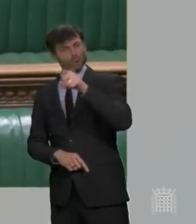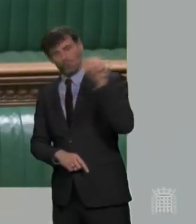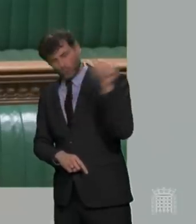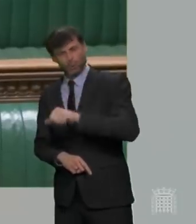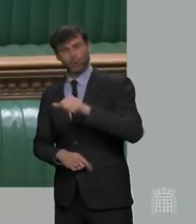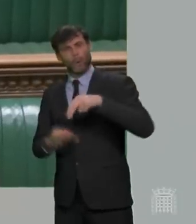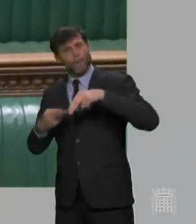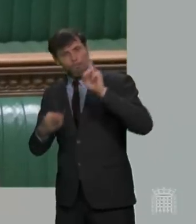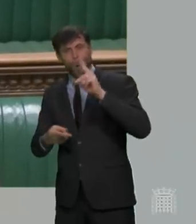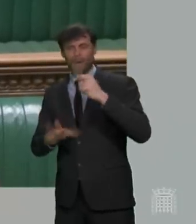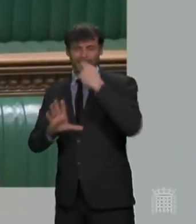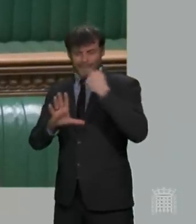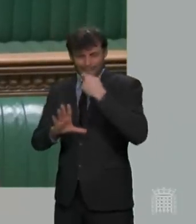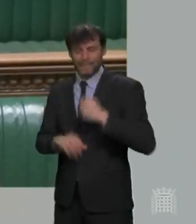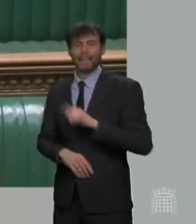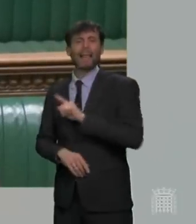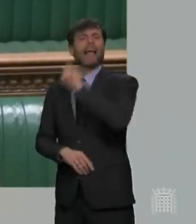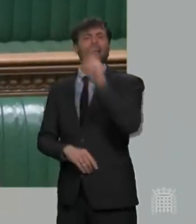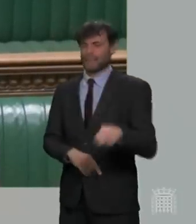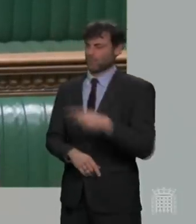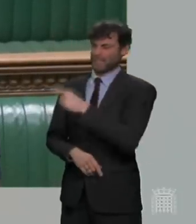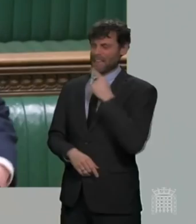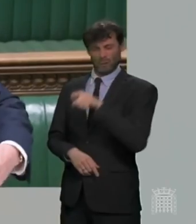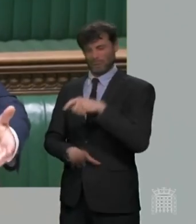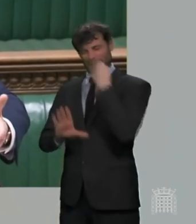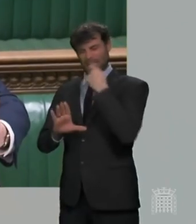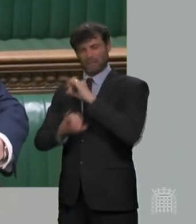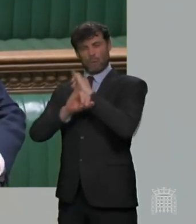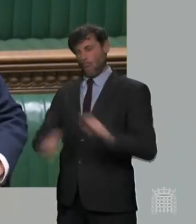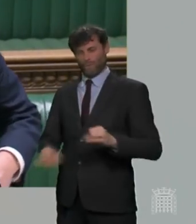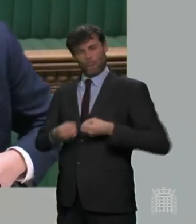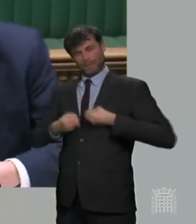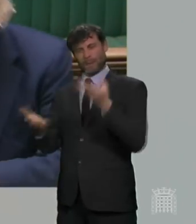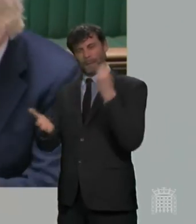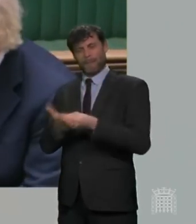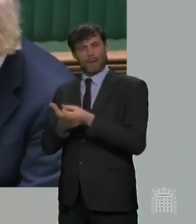more testing, and the next week he is denouncing us for spending money on testing. One week he